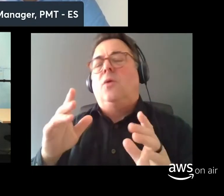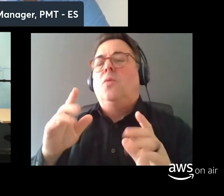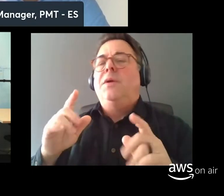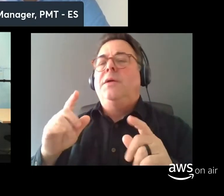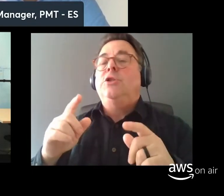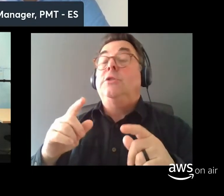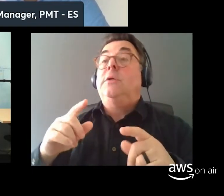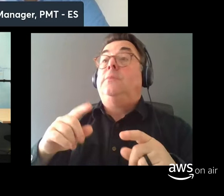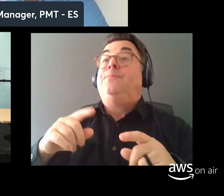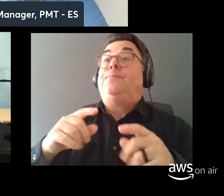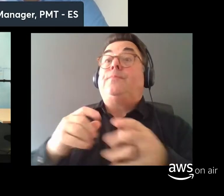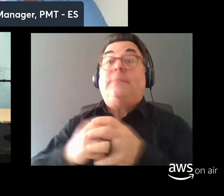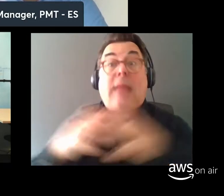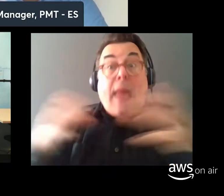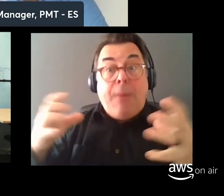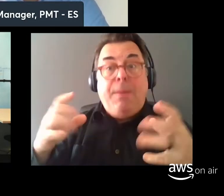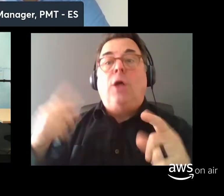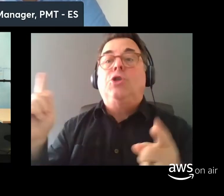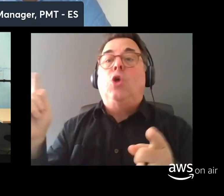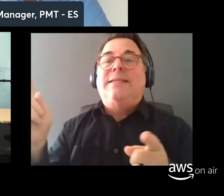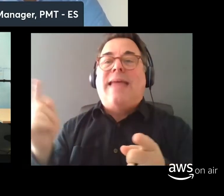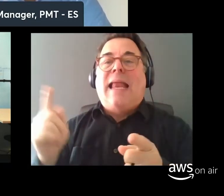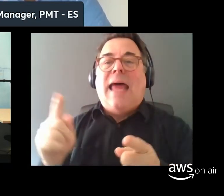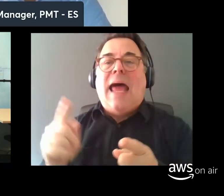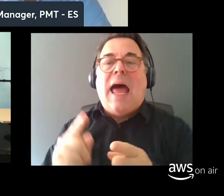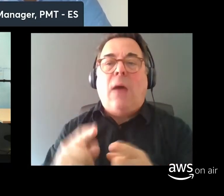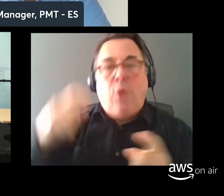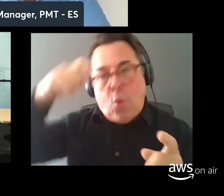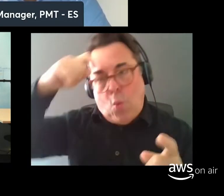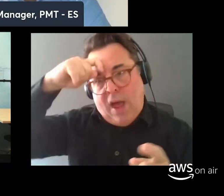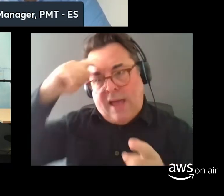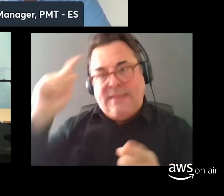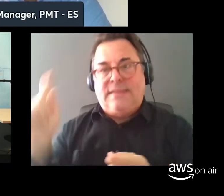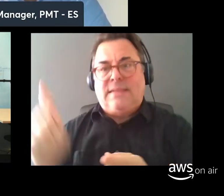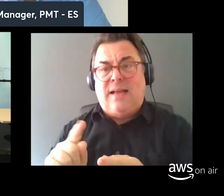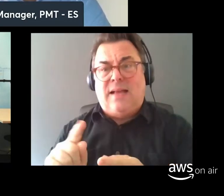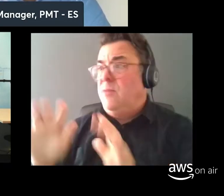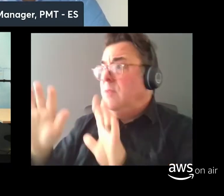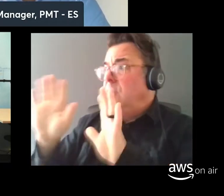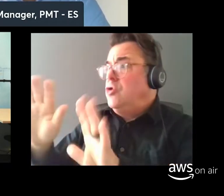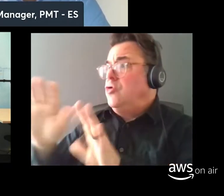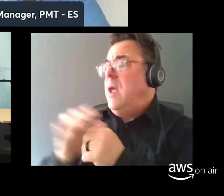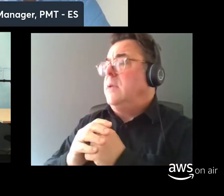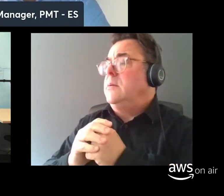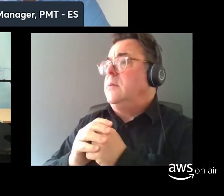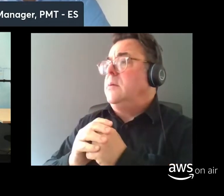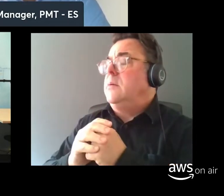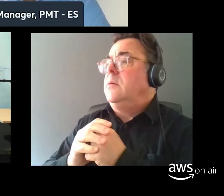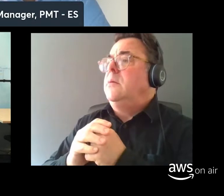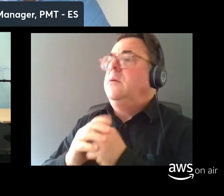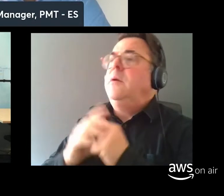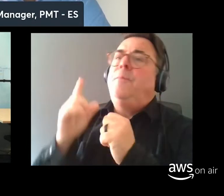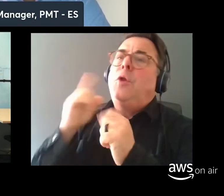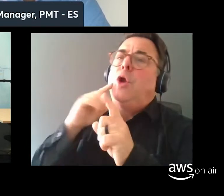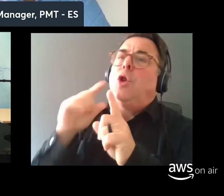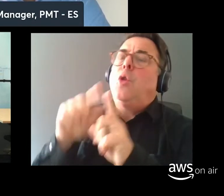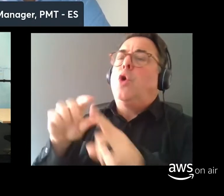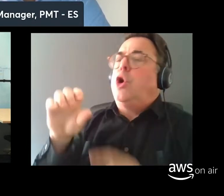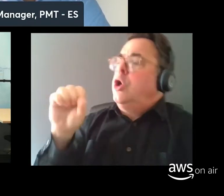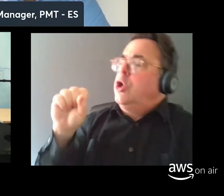but we have made the scale-downs also faster. That's great. And you know, you hear the word serverless, you think automatically,